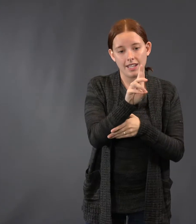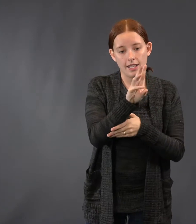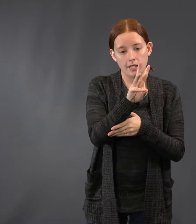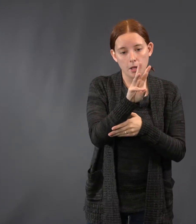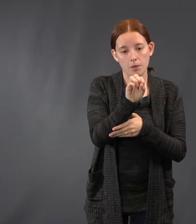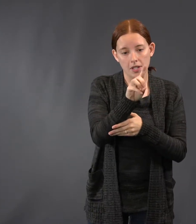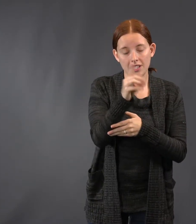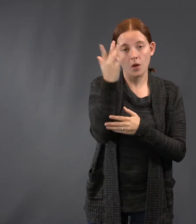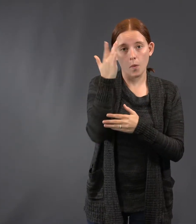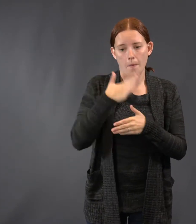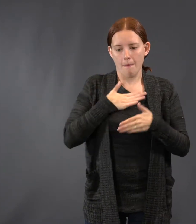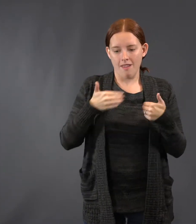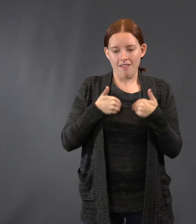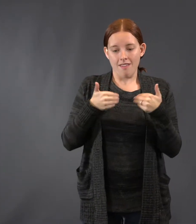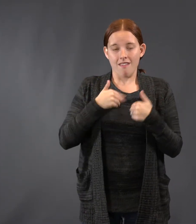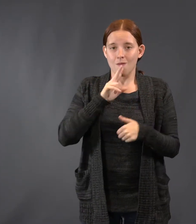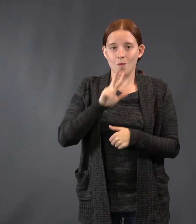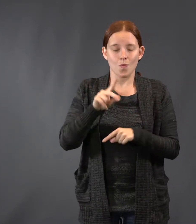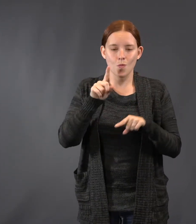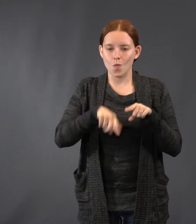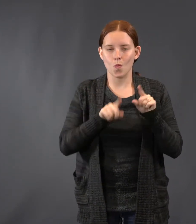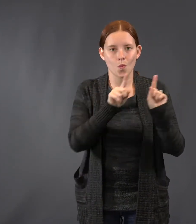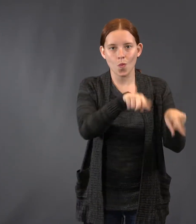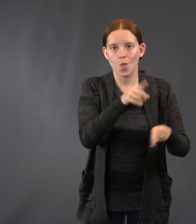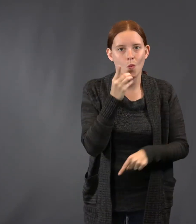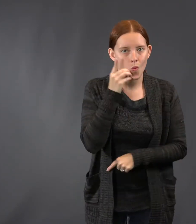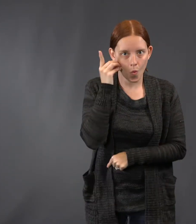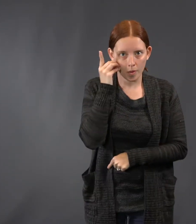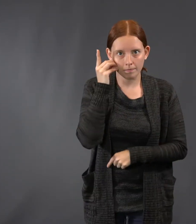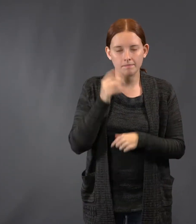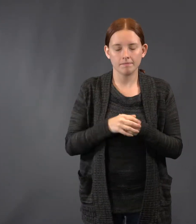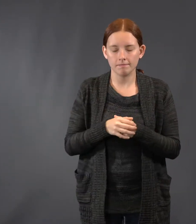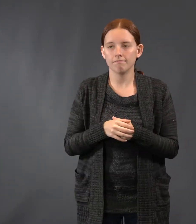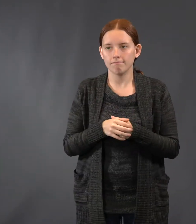wouldn't have been able to go into the dorms.